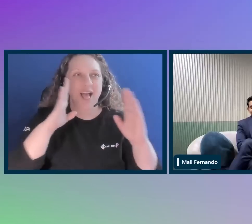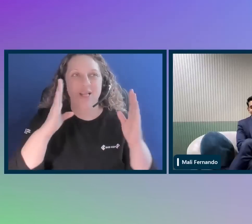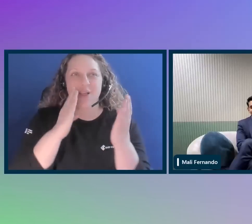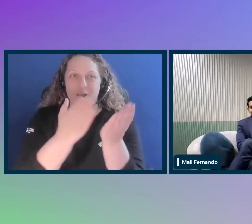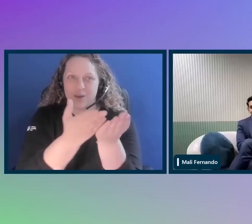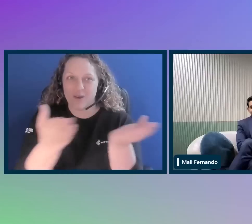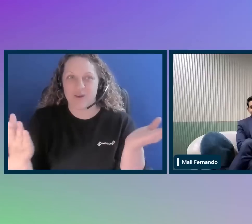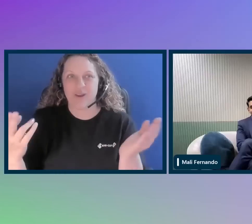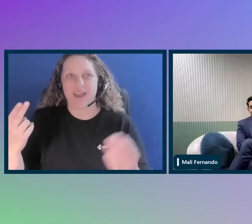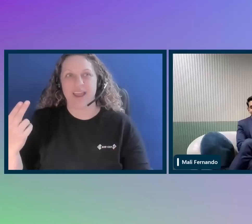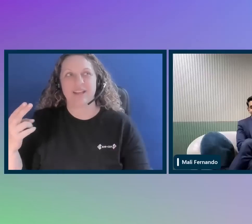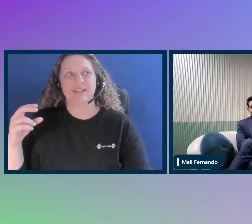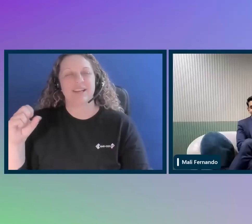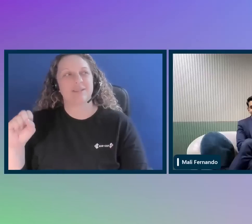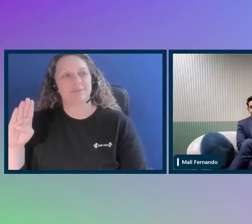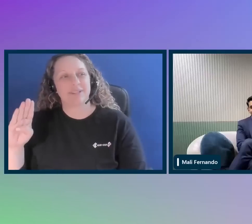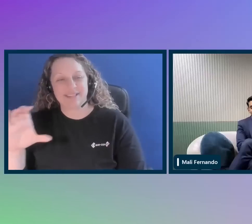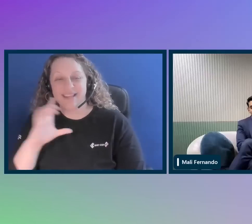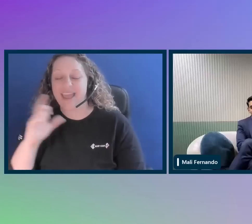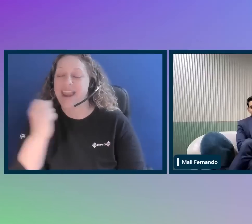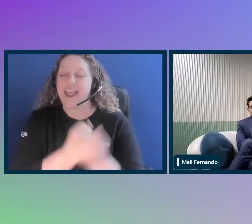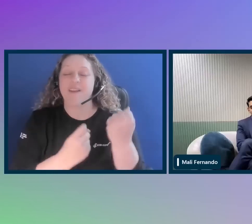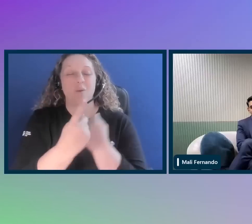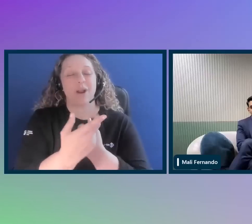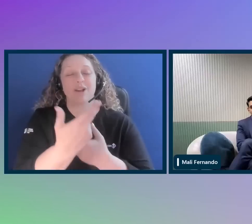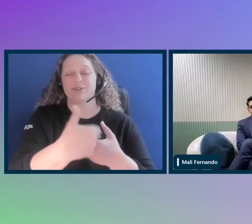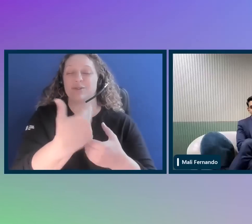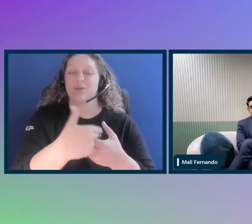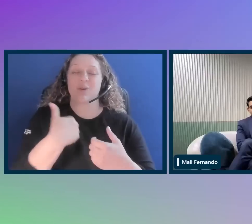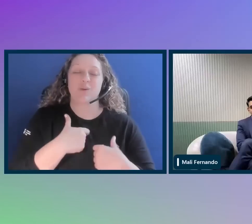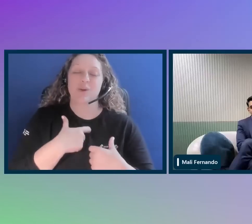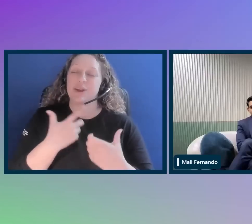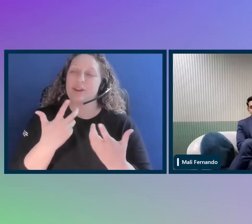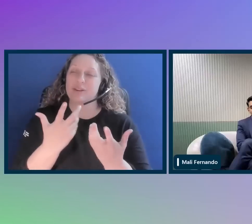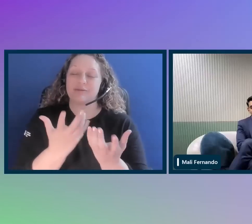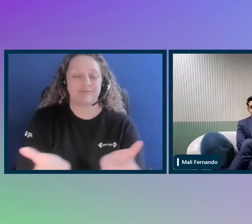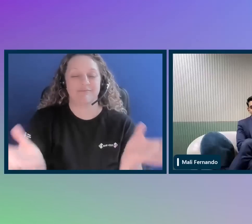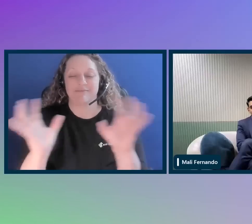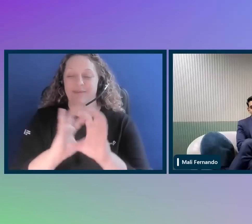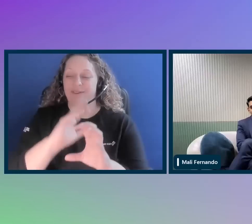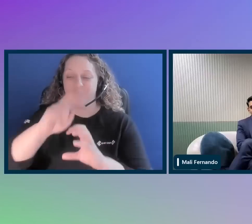and hello to everyone else joining virtually around the world.